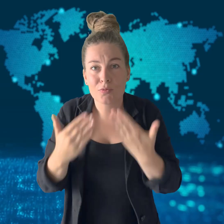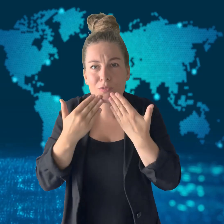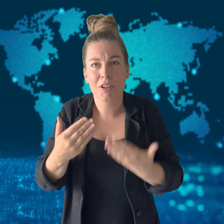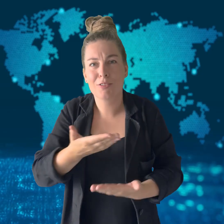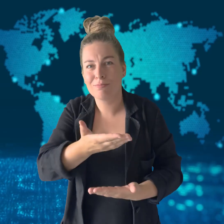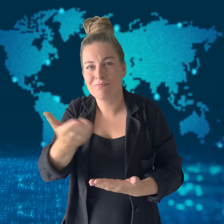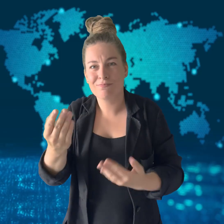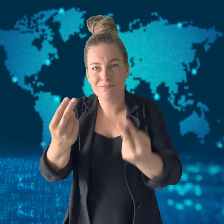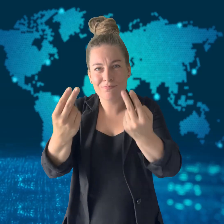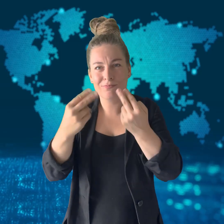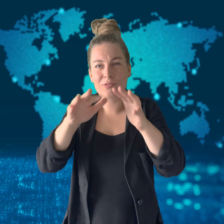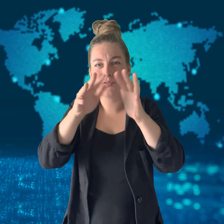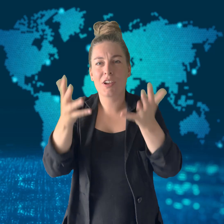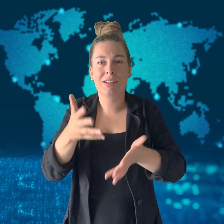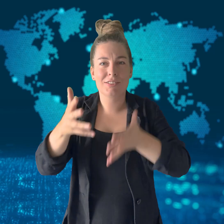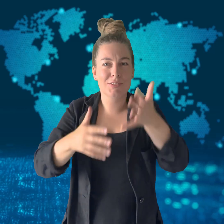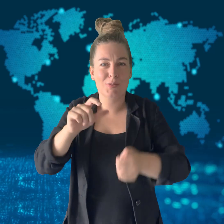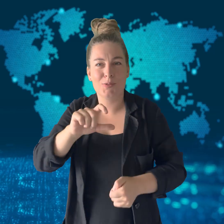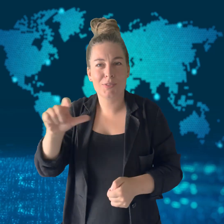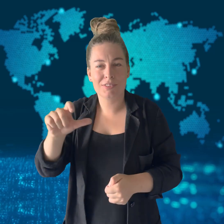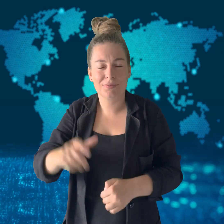Thank you for watching WorldSign Week.